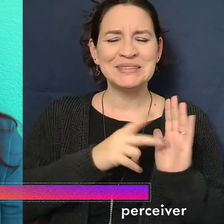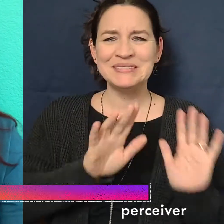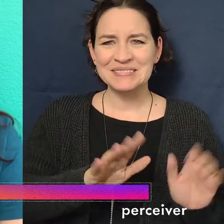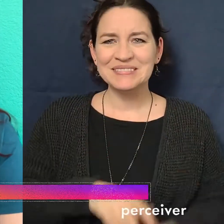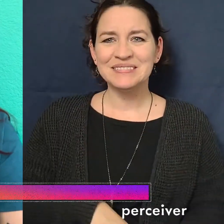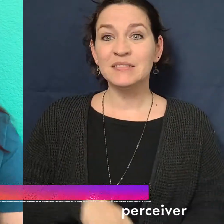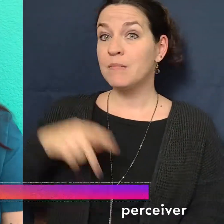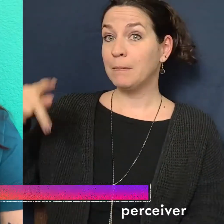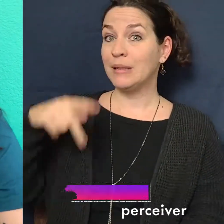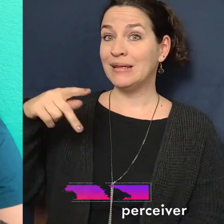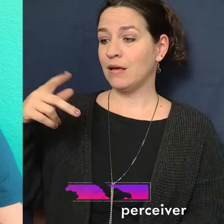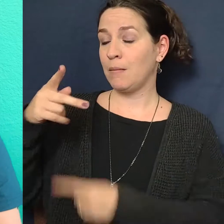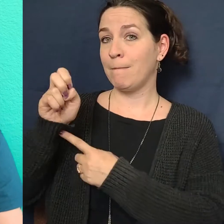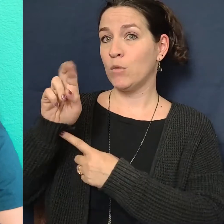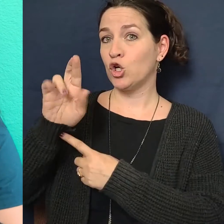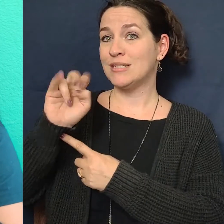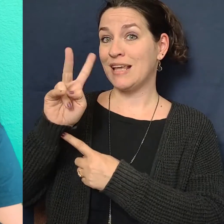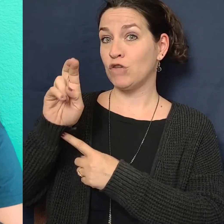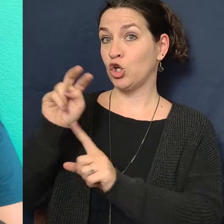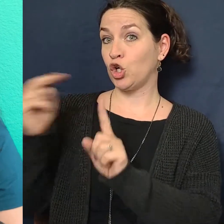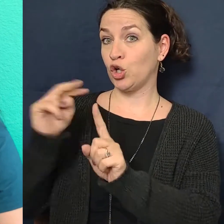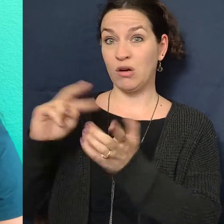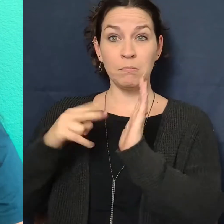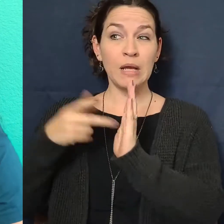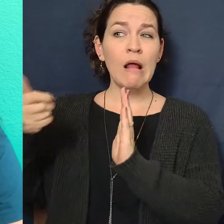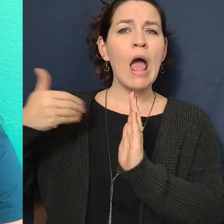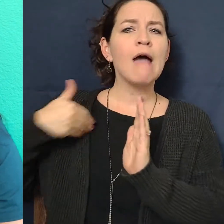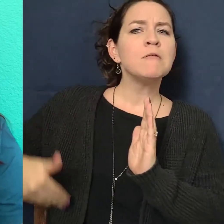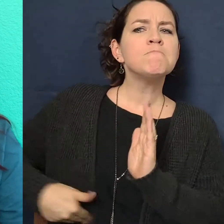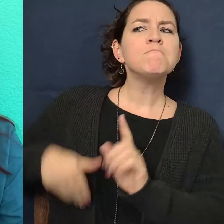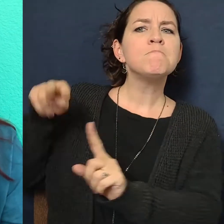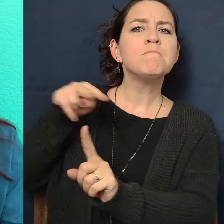means. Similarly, on the P side, Perceiver, it doesn't mean that those people are more perceptive.